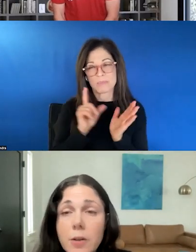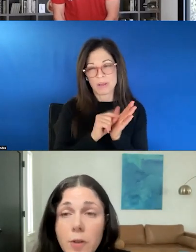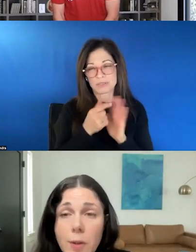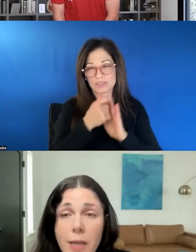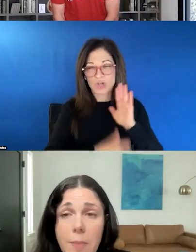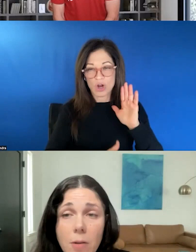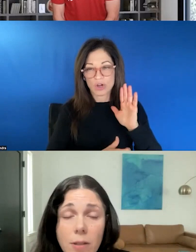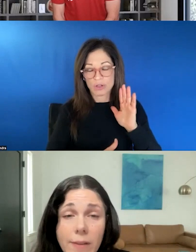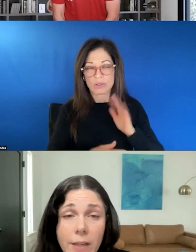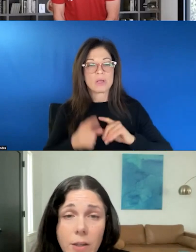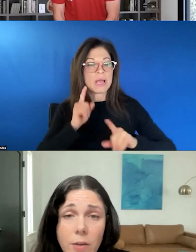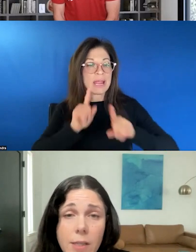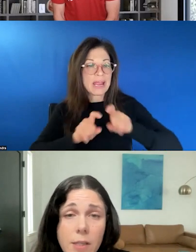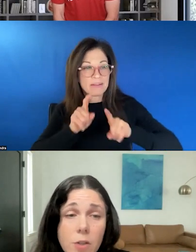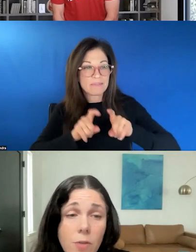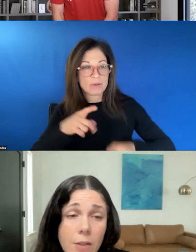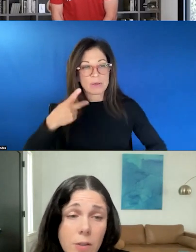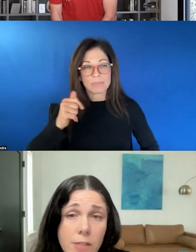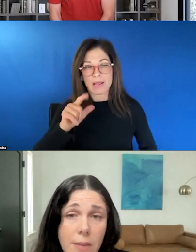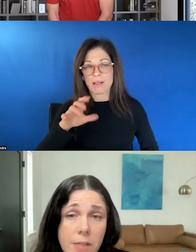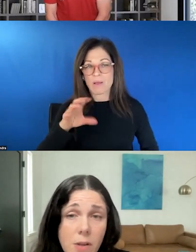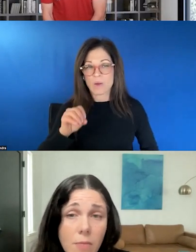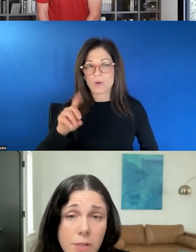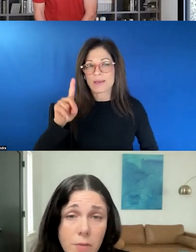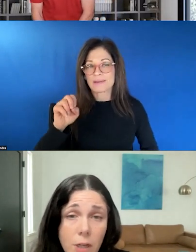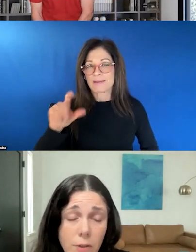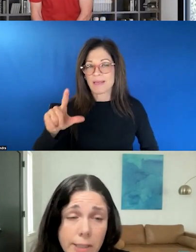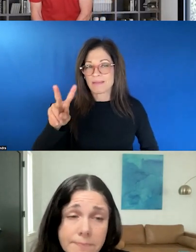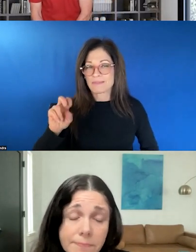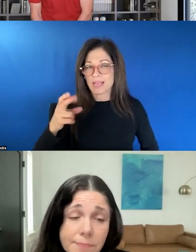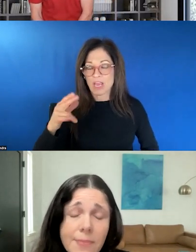INTERVIEWING PAOLO, THE DIRECTOR OF SAMHSA'S OFFICE OF RECOVERY.